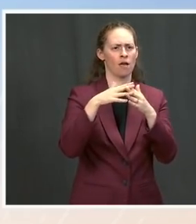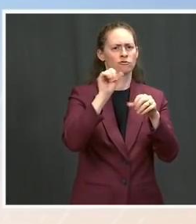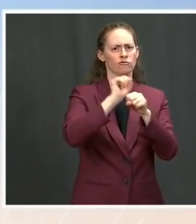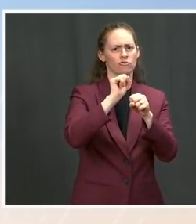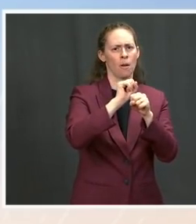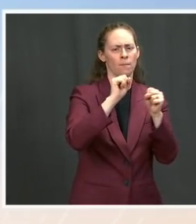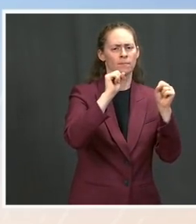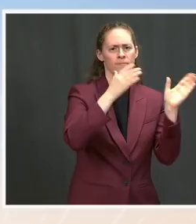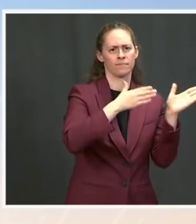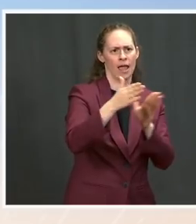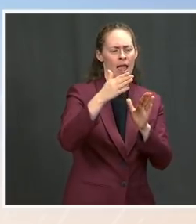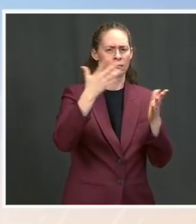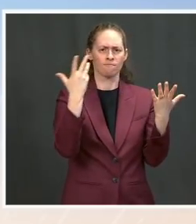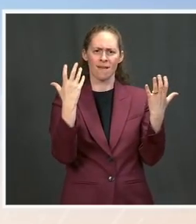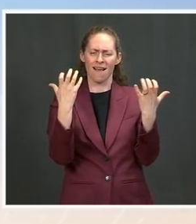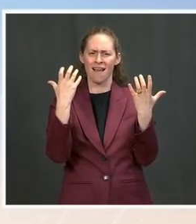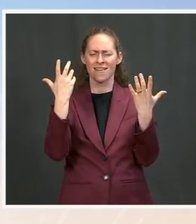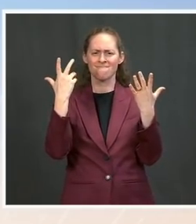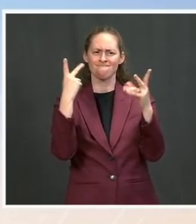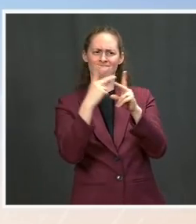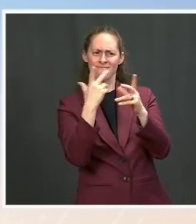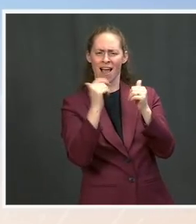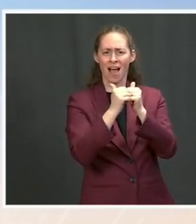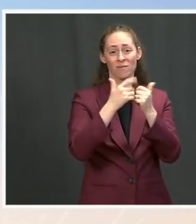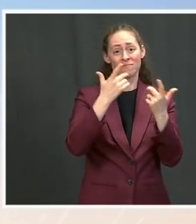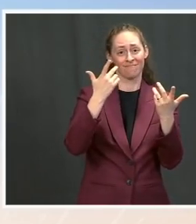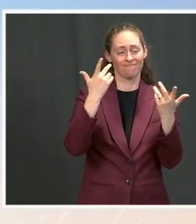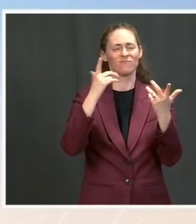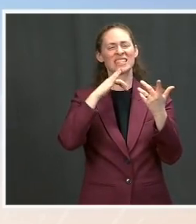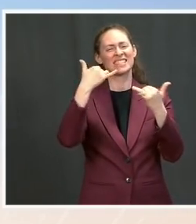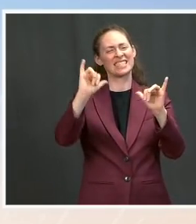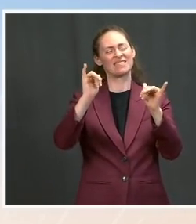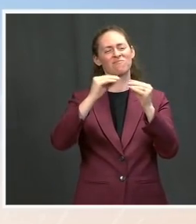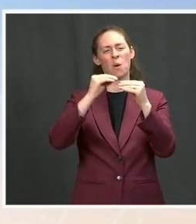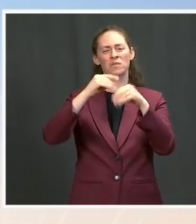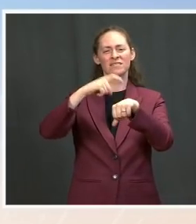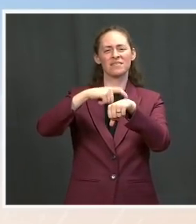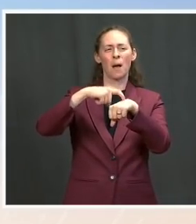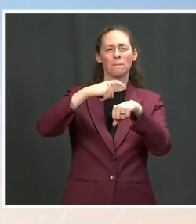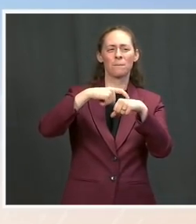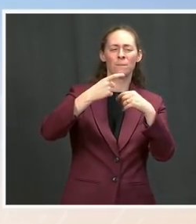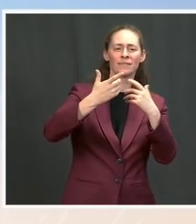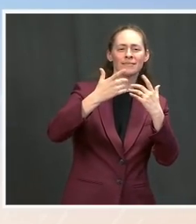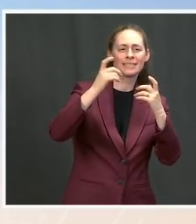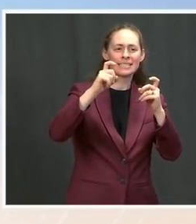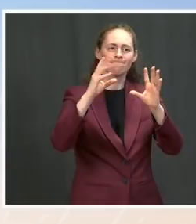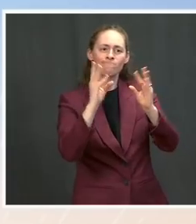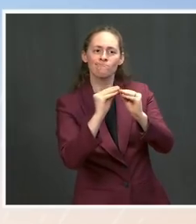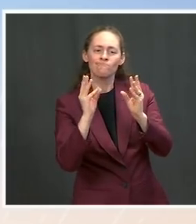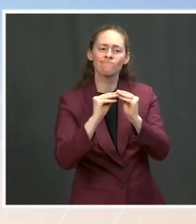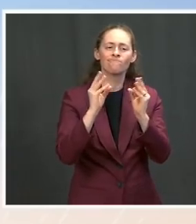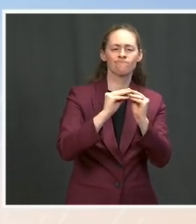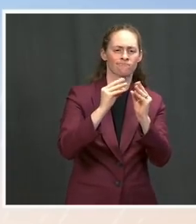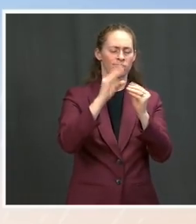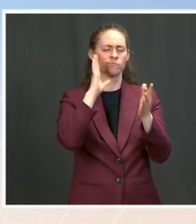But there will be a range of meetings about the proposals -- the American Families Plan as well and different proposals that the President has put on the table.